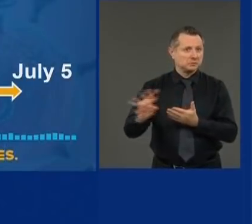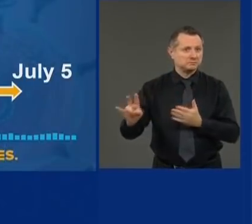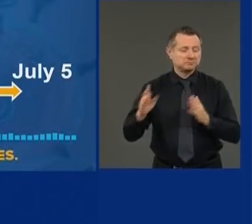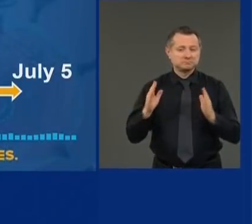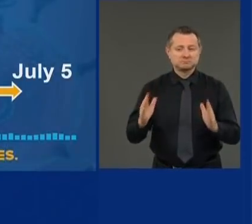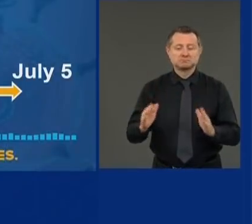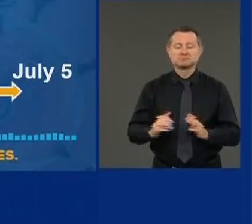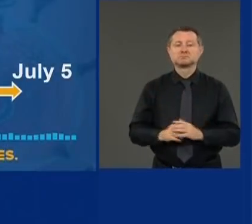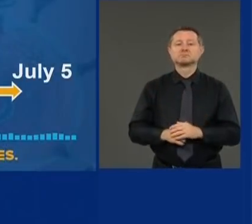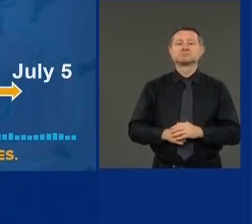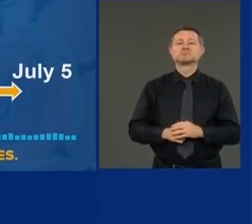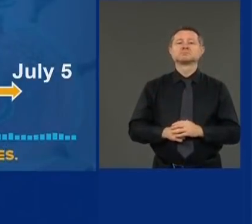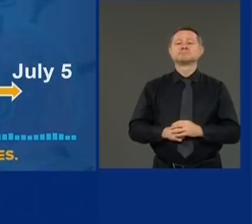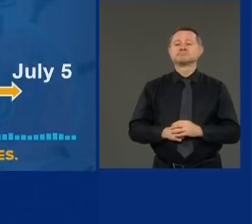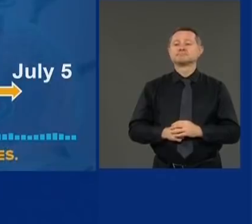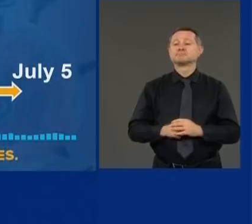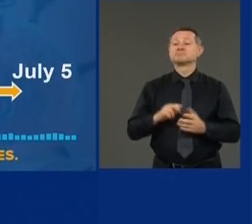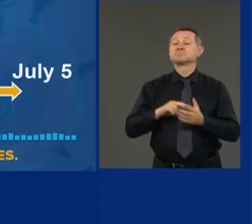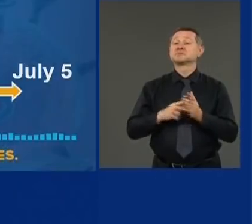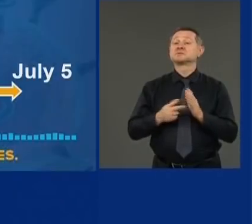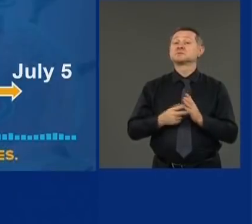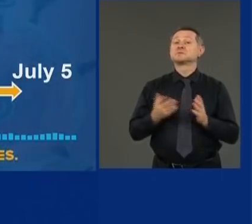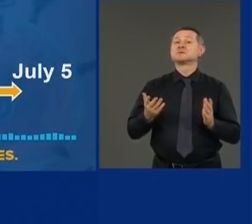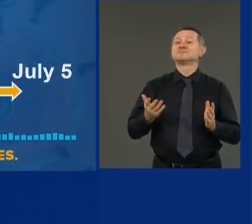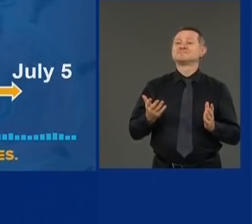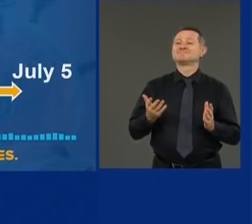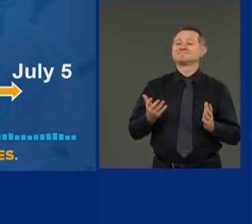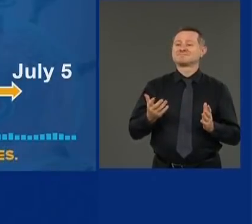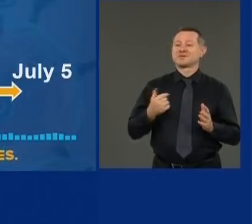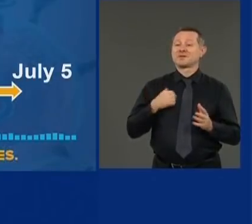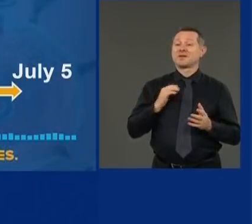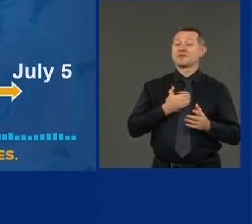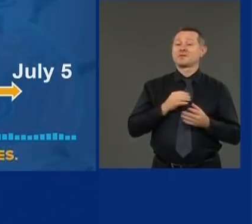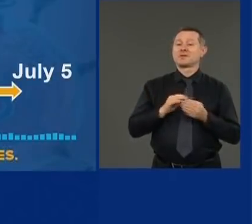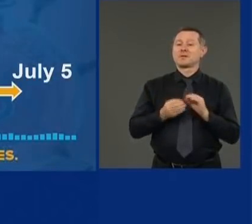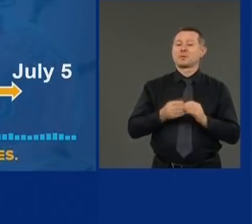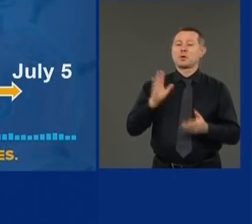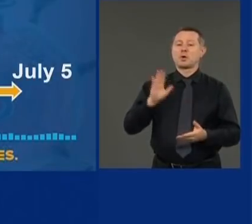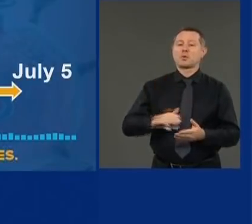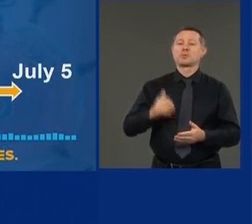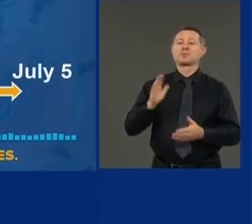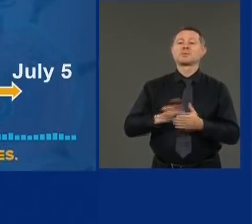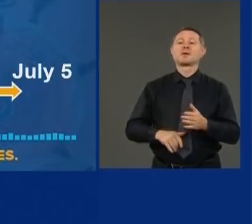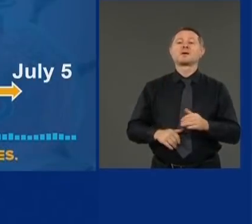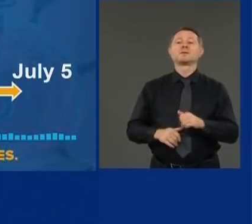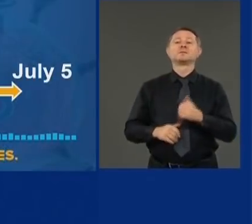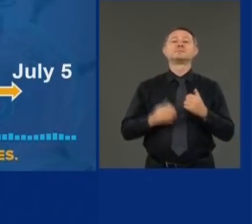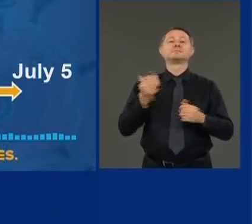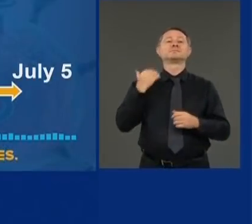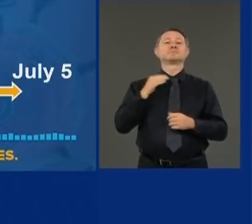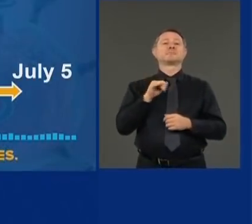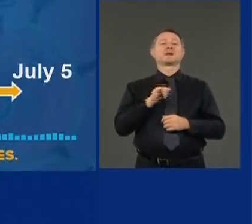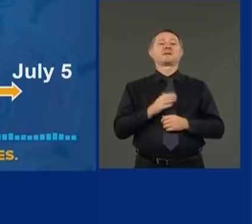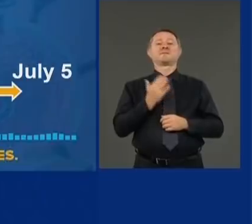KEEP THE NUMBER OF CASES DOWN. AND THAT'S JUST WHAT WE'VE DONE FOR THE PAST SEVEN WEEKS.